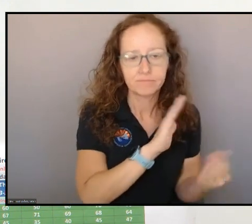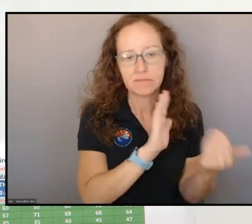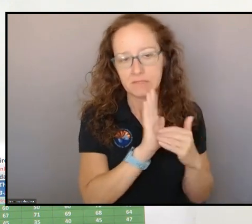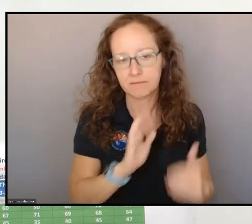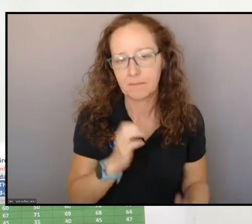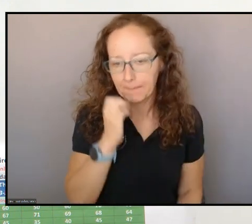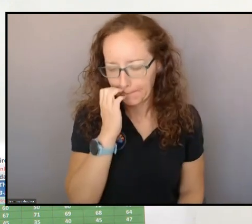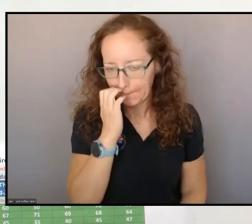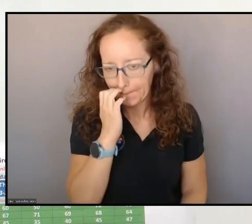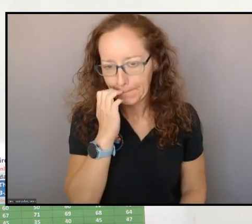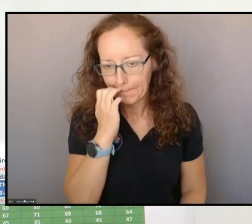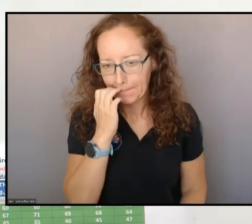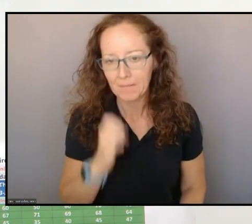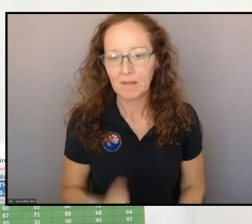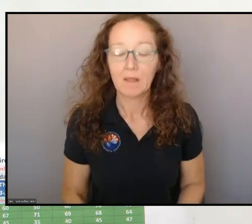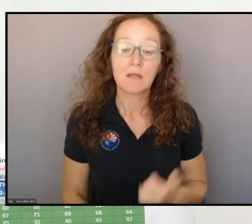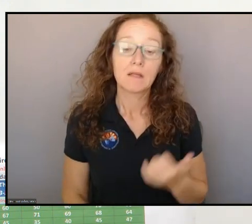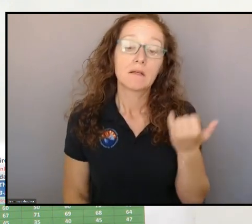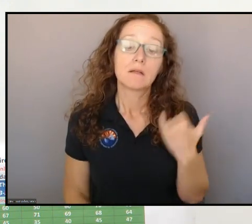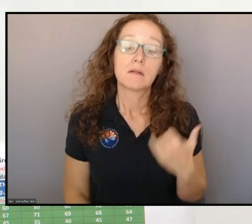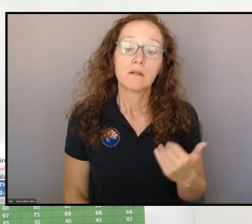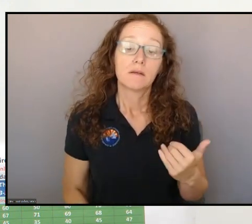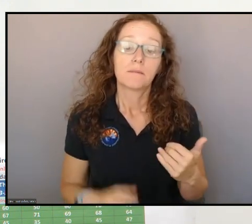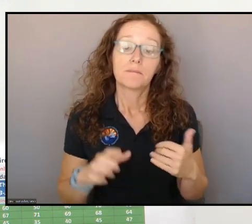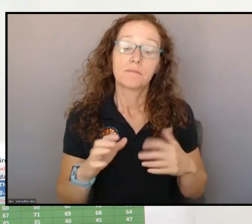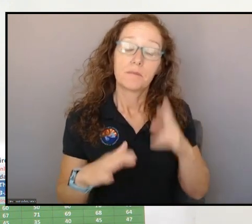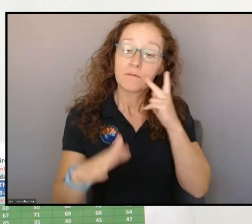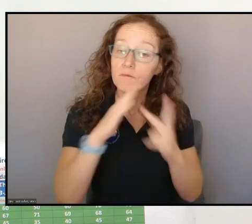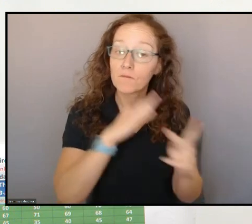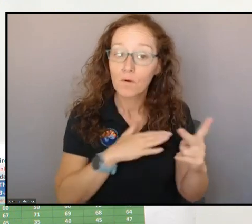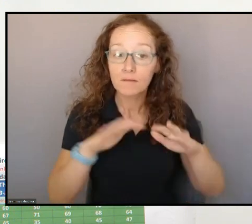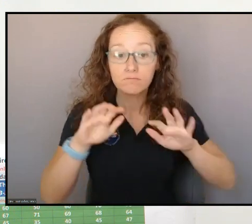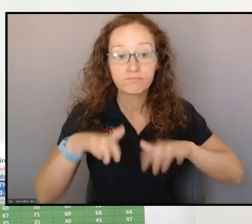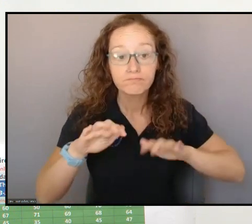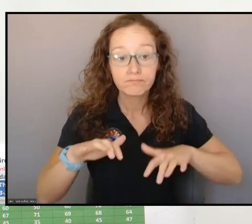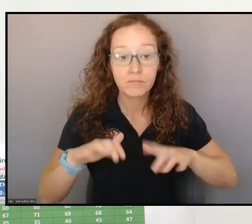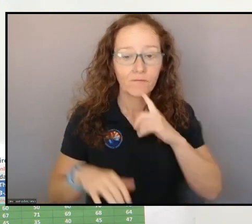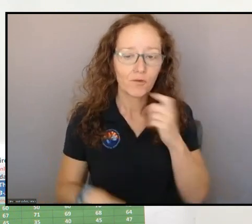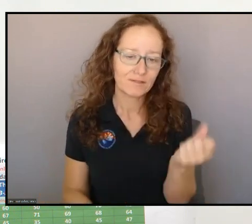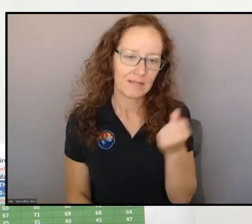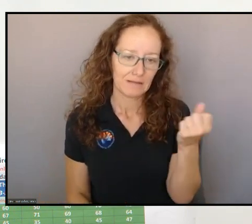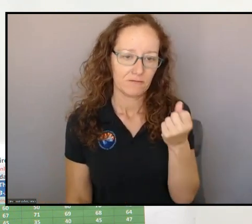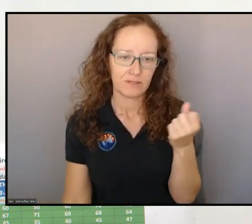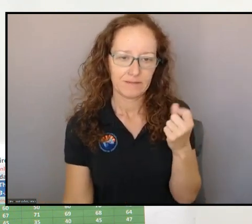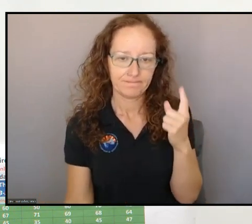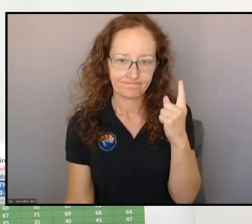just the precipitation forecast for where we're located on Saturday. This is just for Saturday. And you can kind of